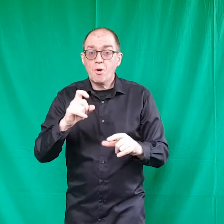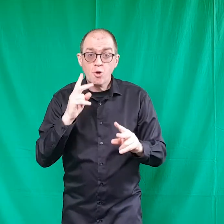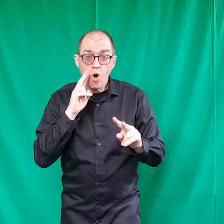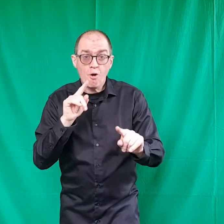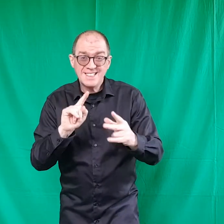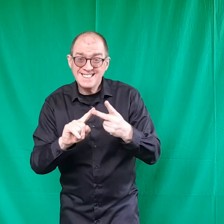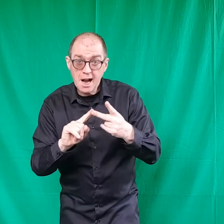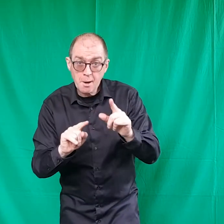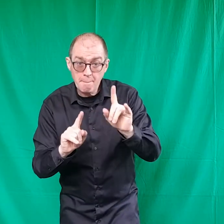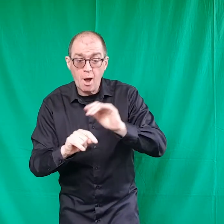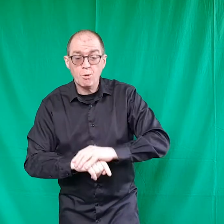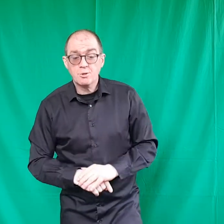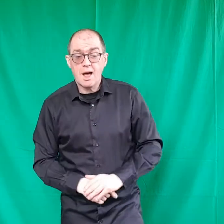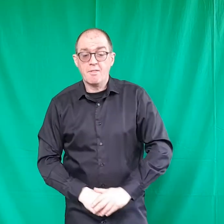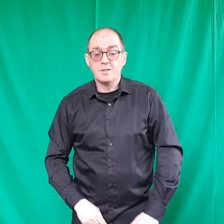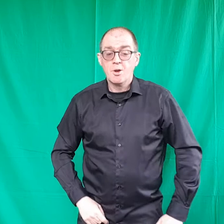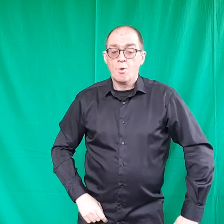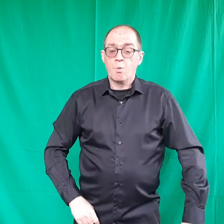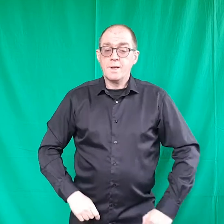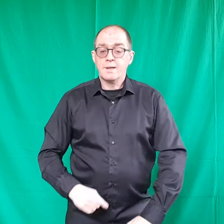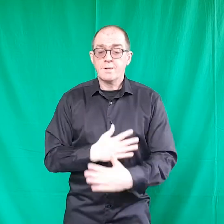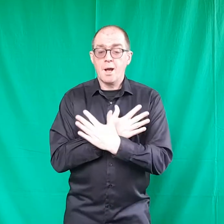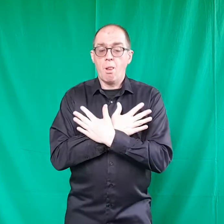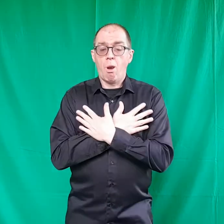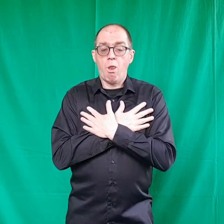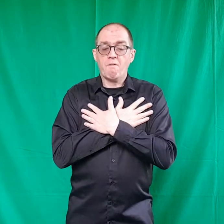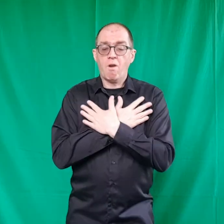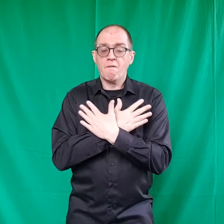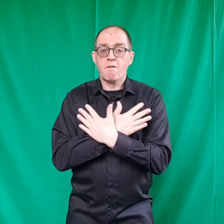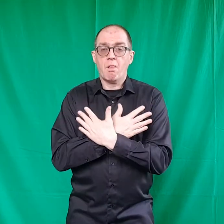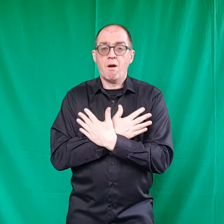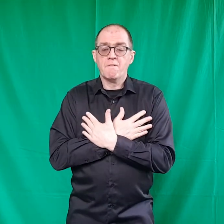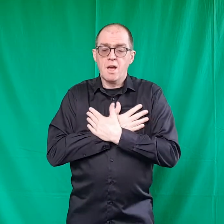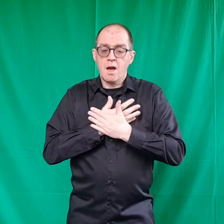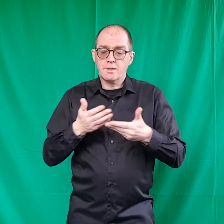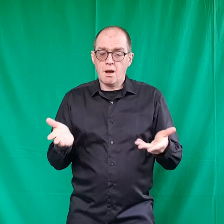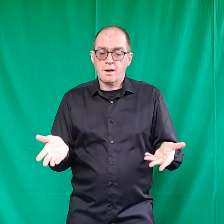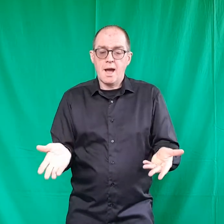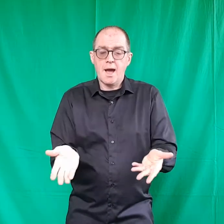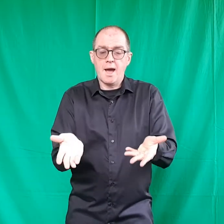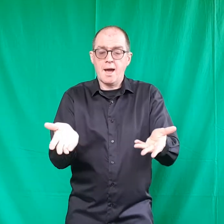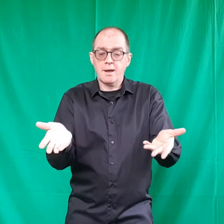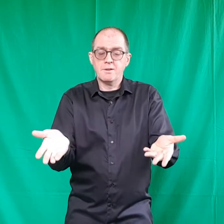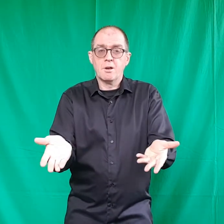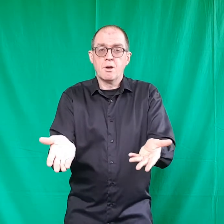So recall the second part of the refrain - 'We take love, love, love as our guide'